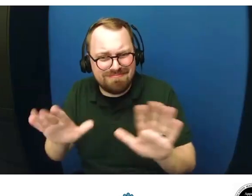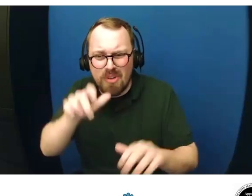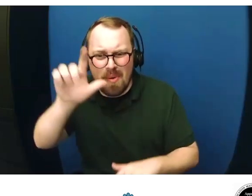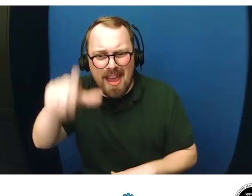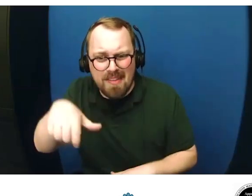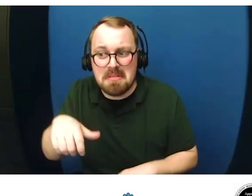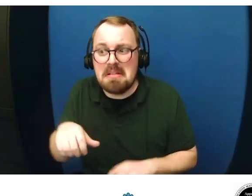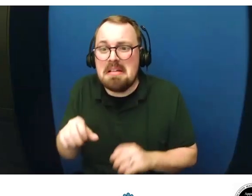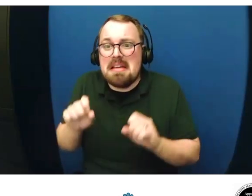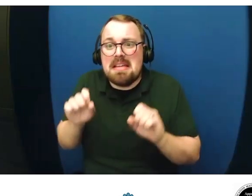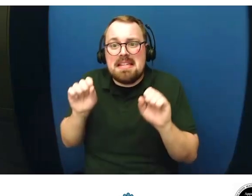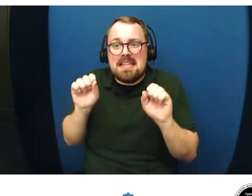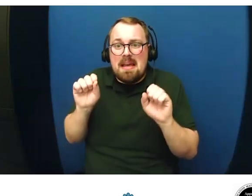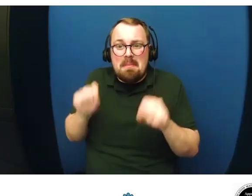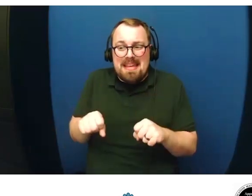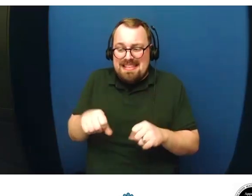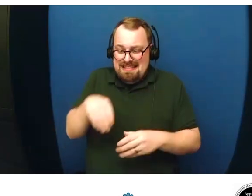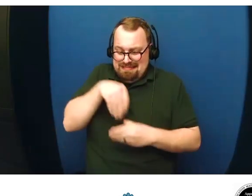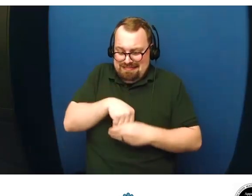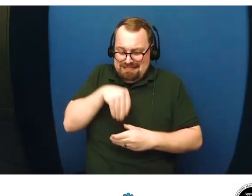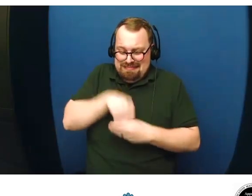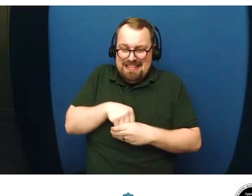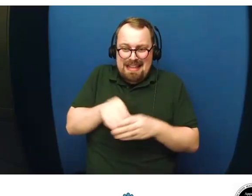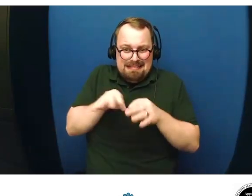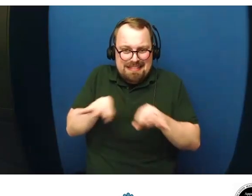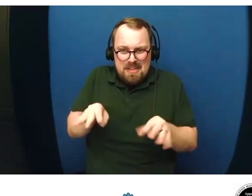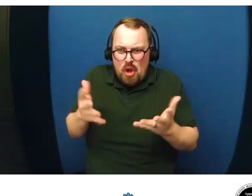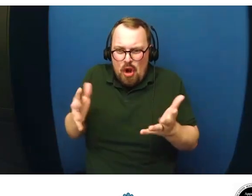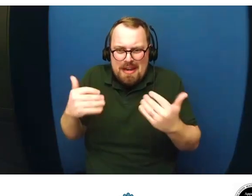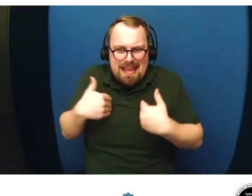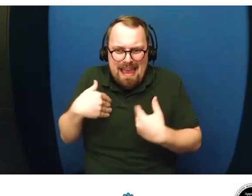also just be the innate language that lives inside of our students who are